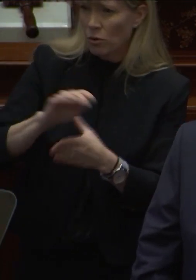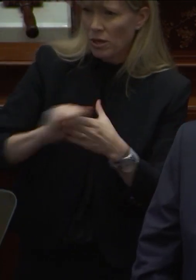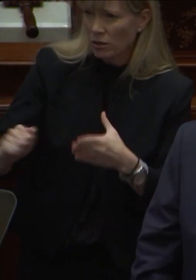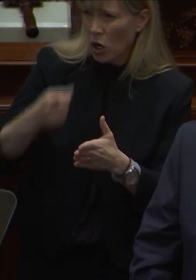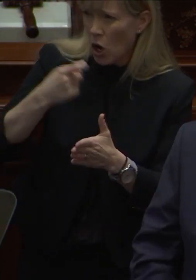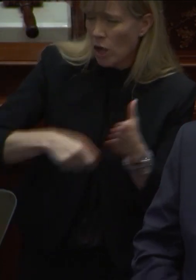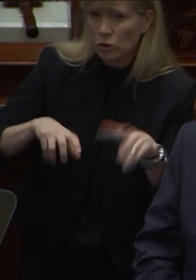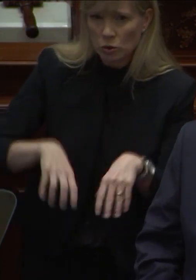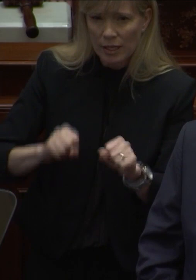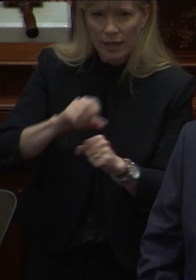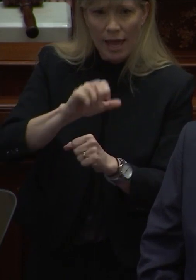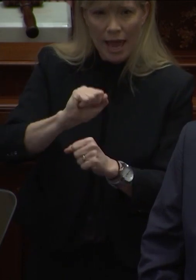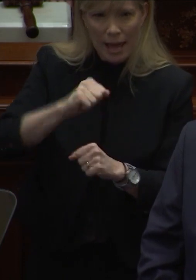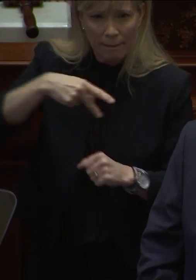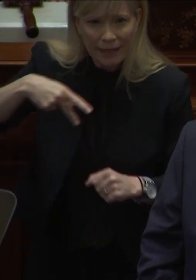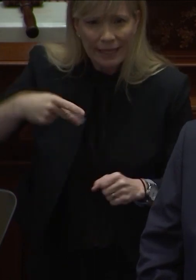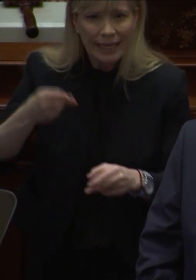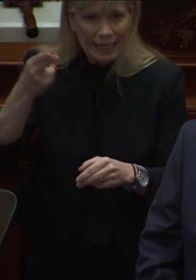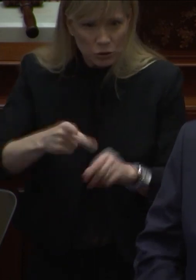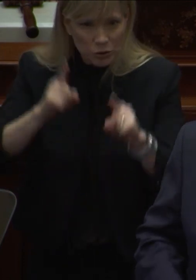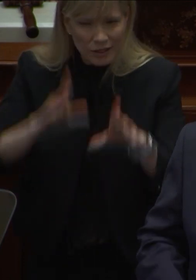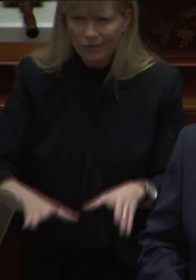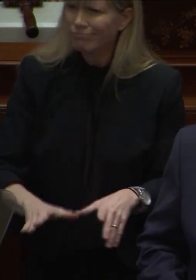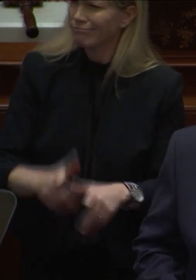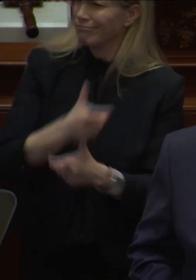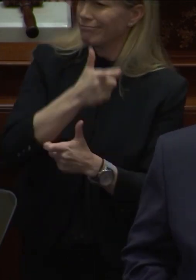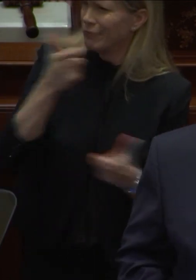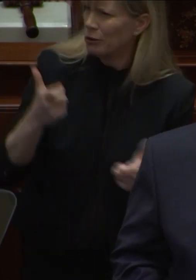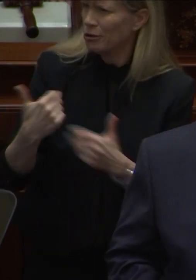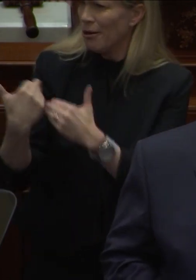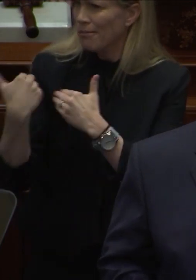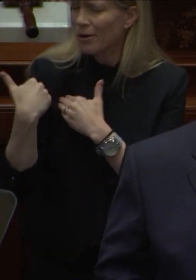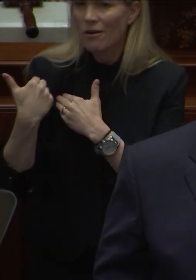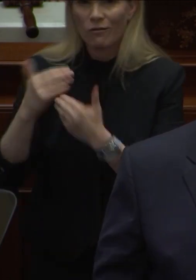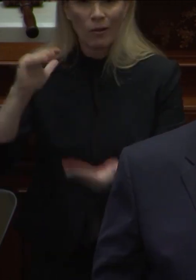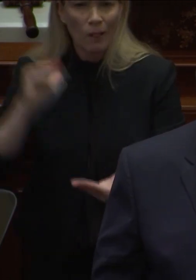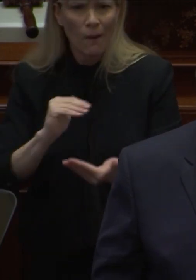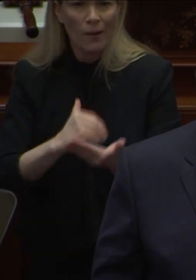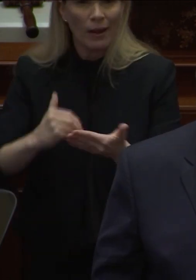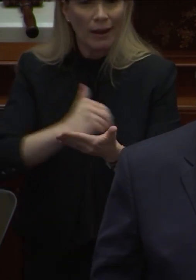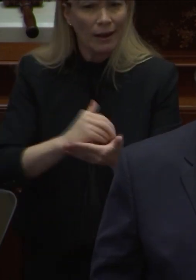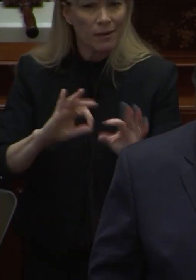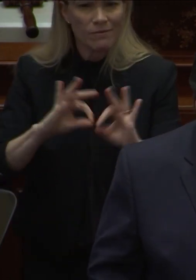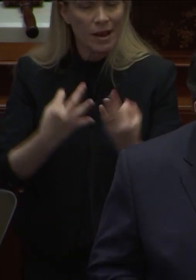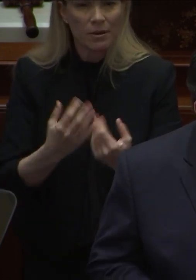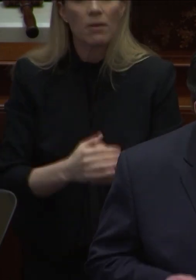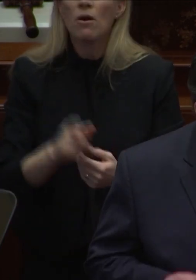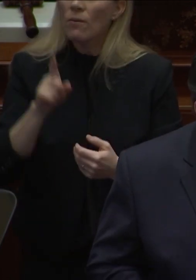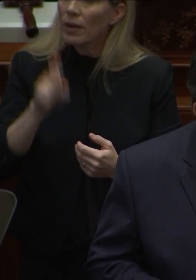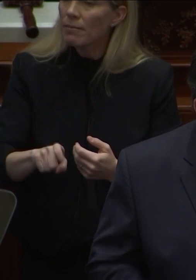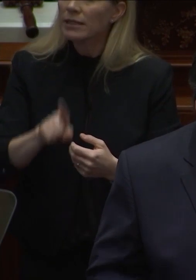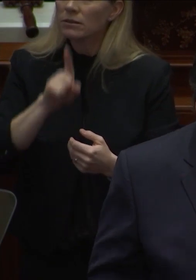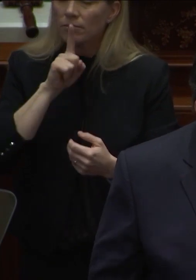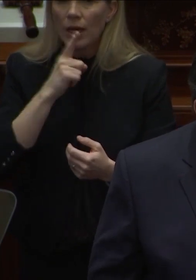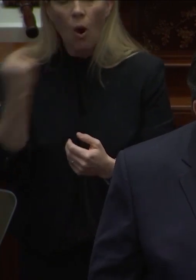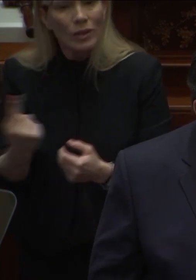TEST FEE WAIVER. THE $91 THAT IT COSTS TO TAKE AN AP HISTORY EXAM IS A HUGE BURDEN